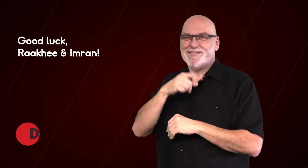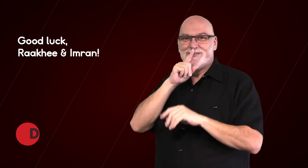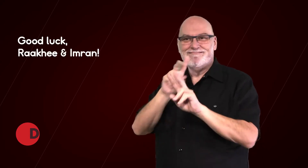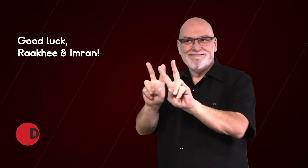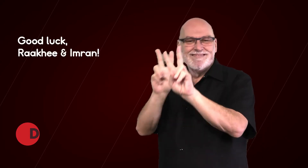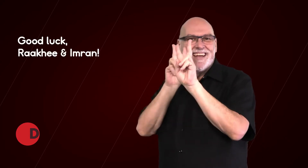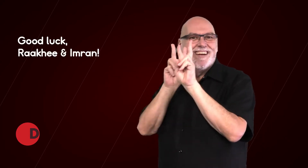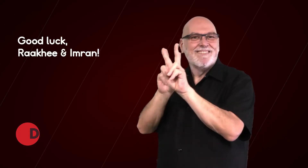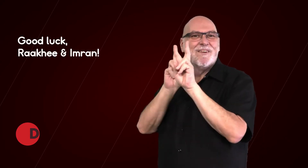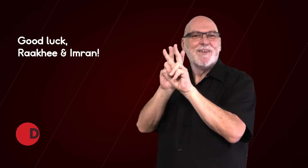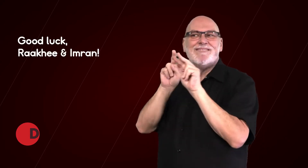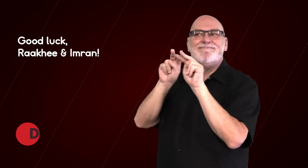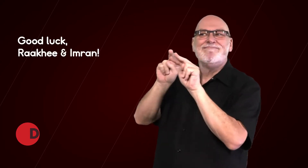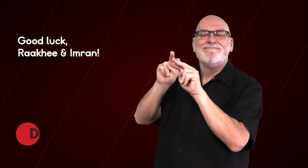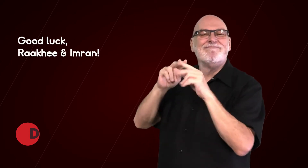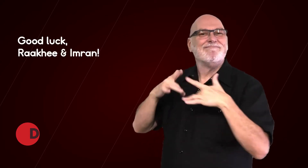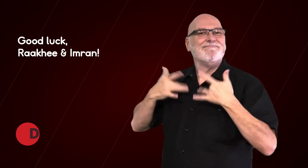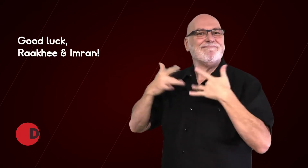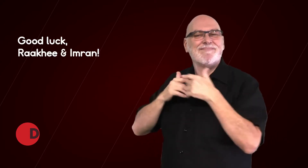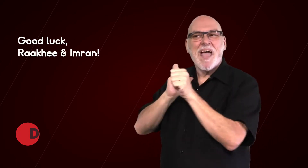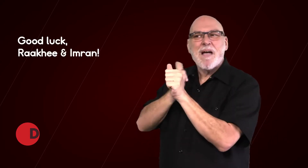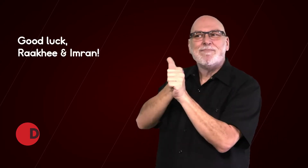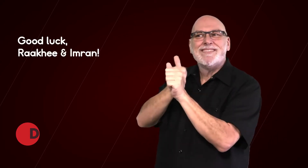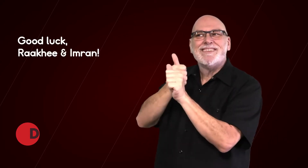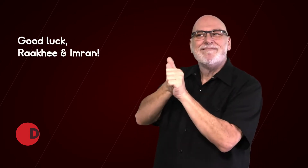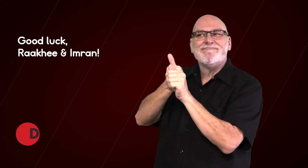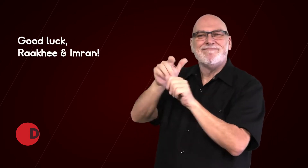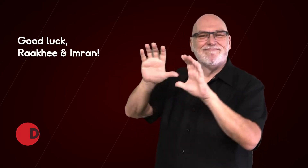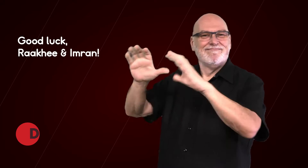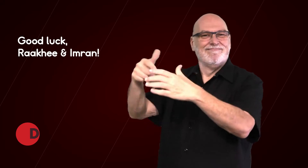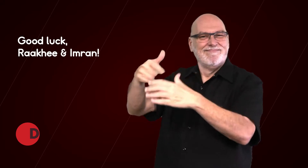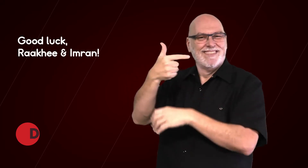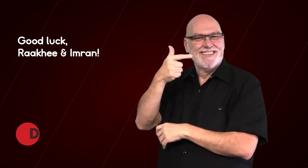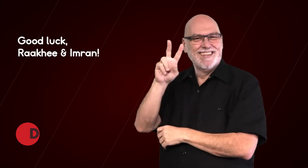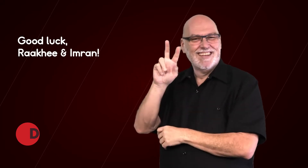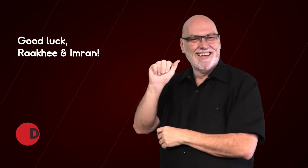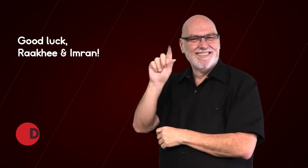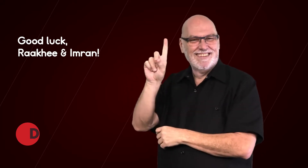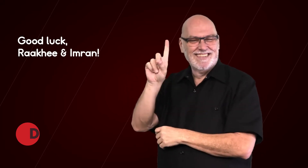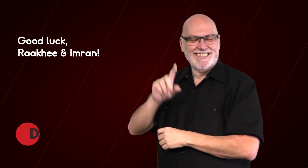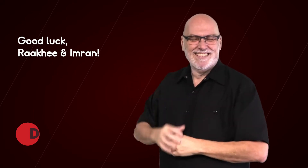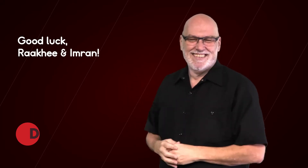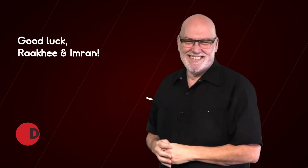We look forward to following updates from GVAD!